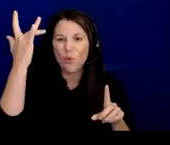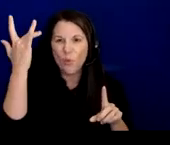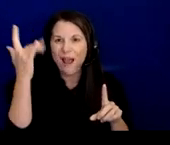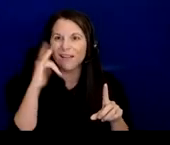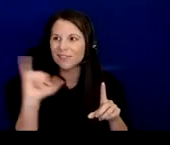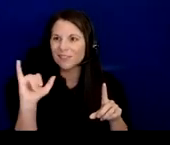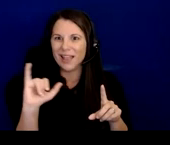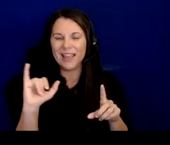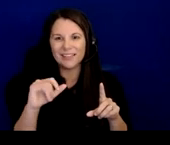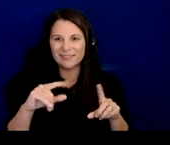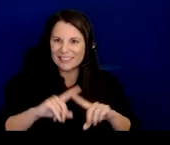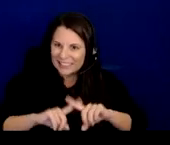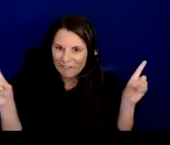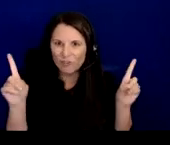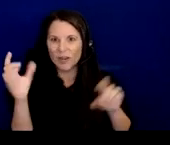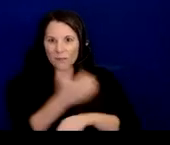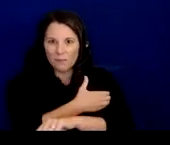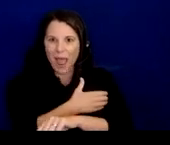So by creating that, that